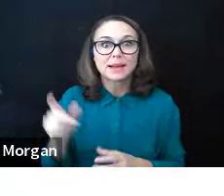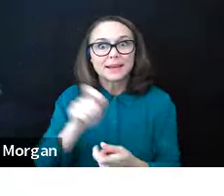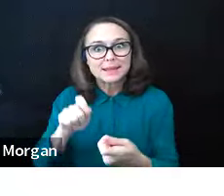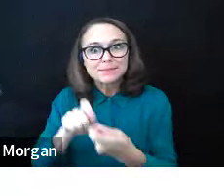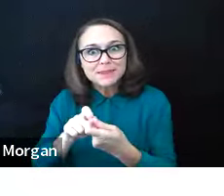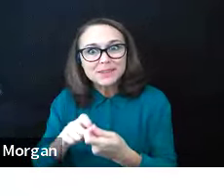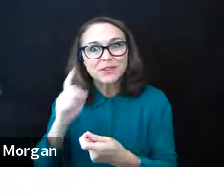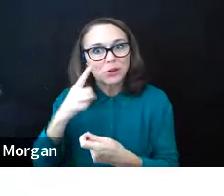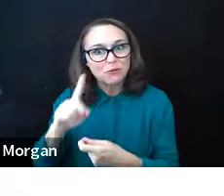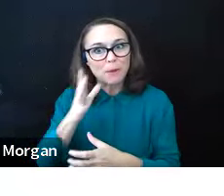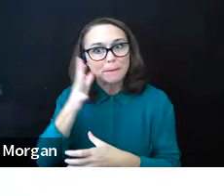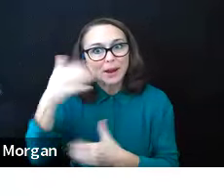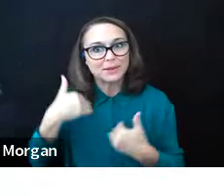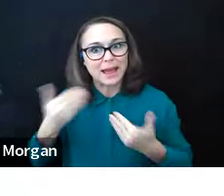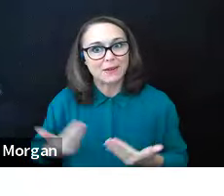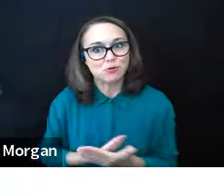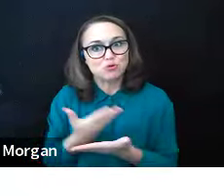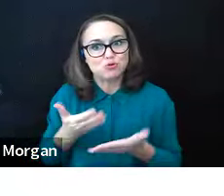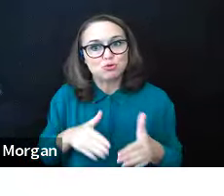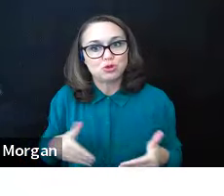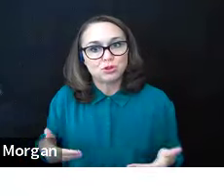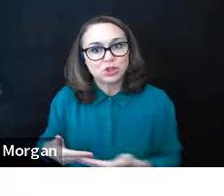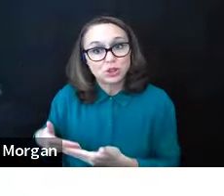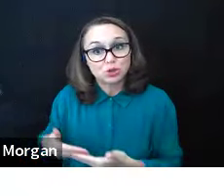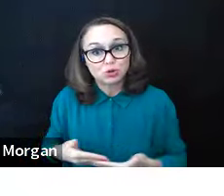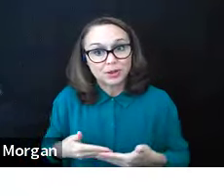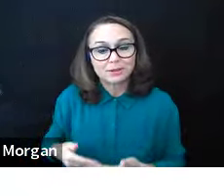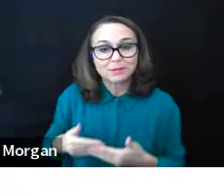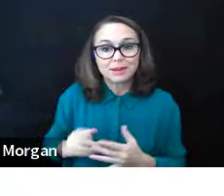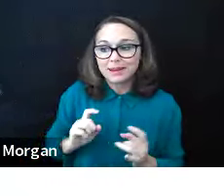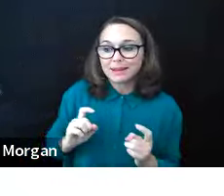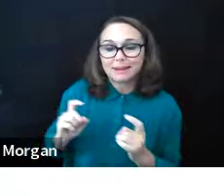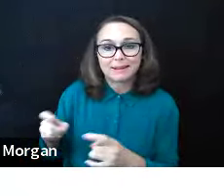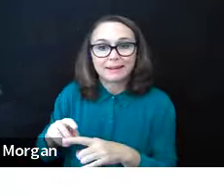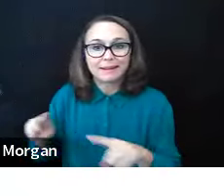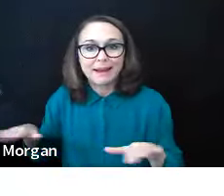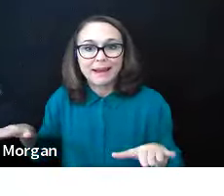The primary audience was parents and caregivers with newborns, or who are welcoming new children,